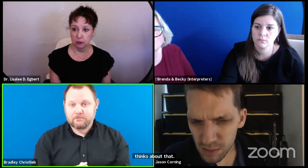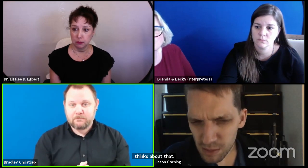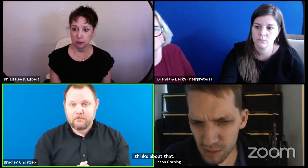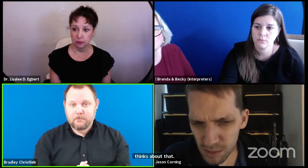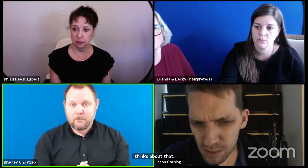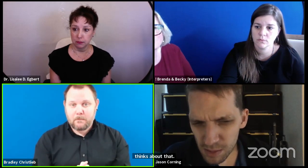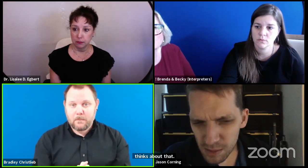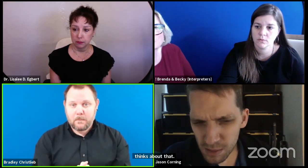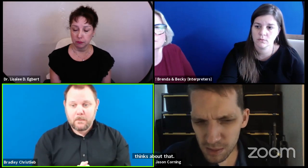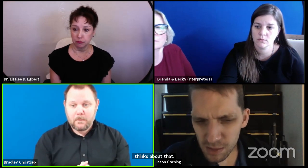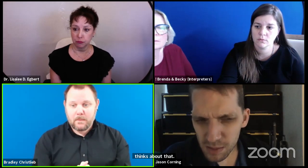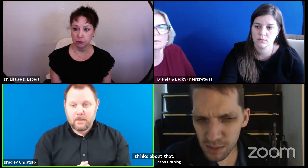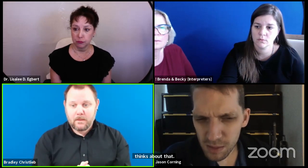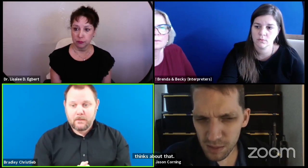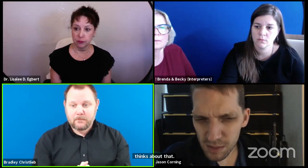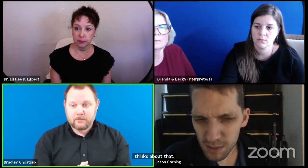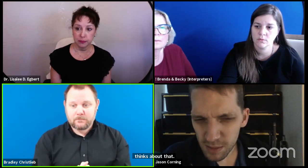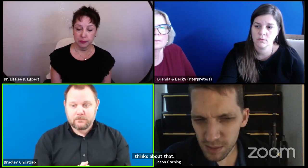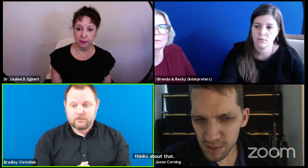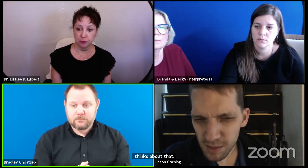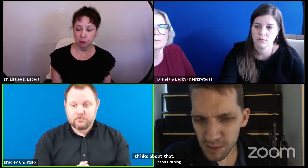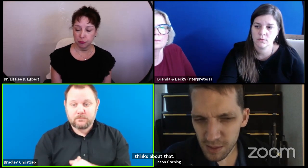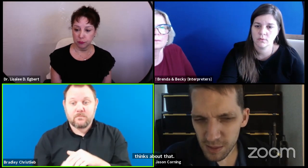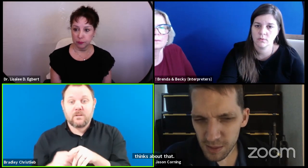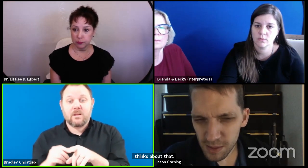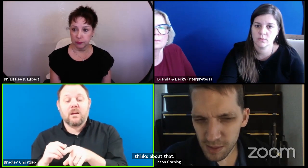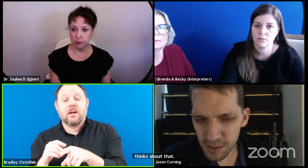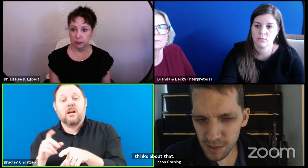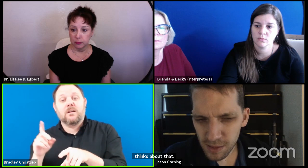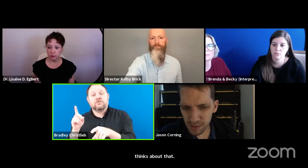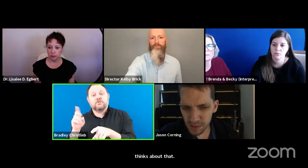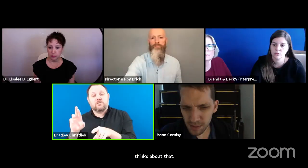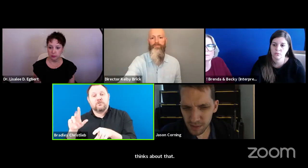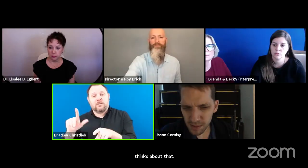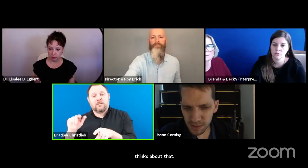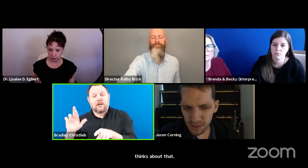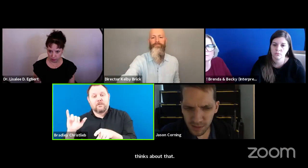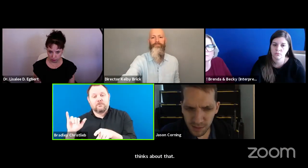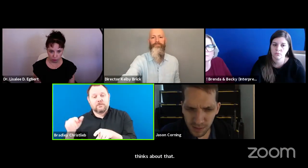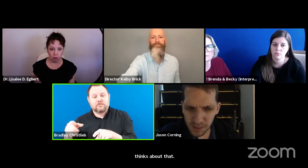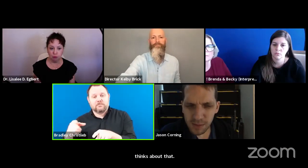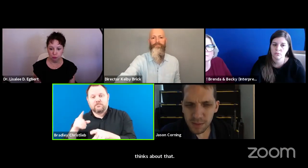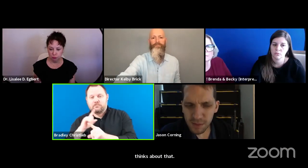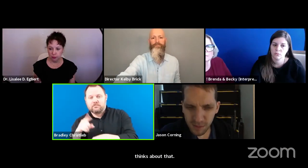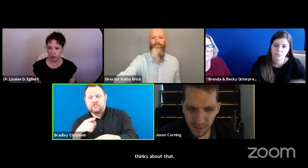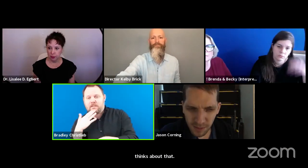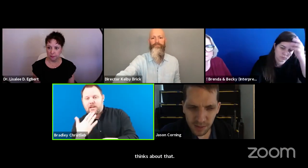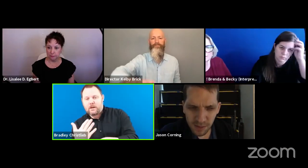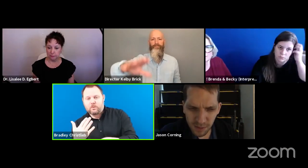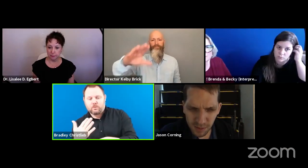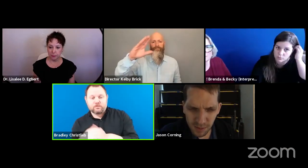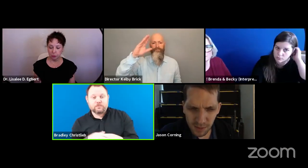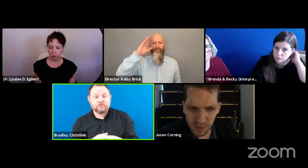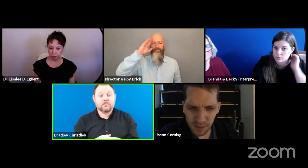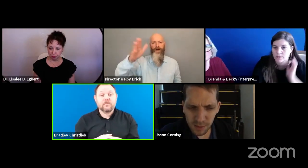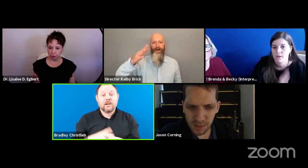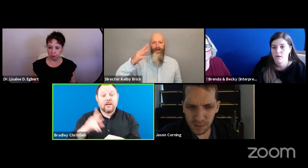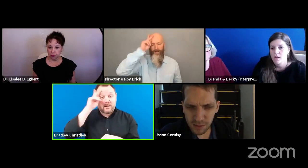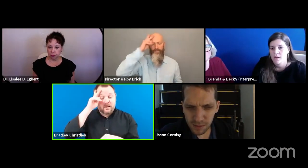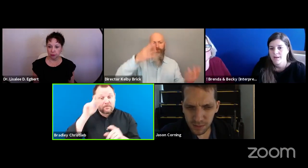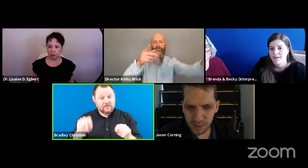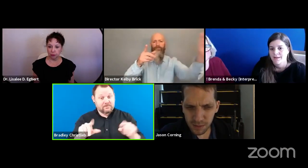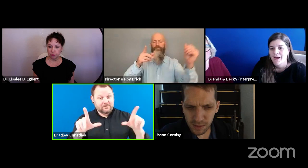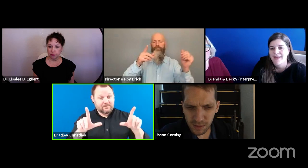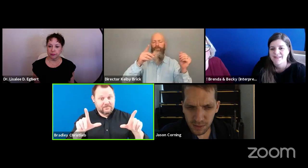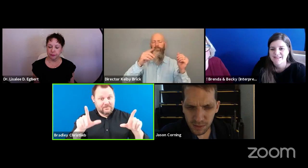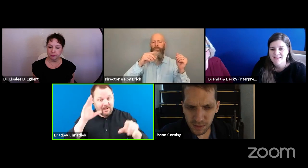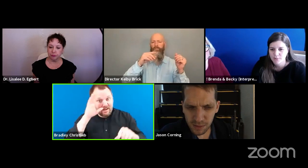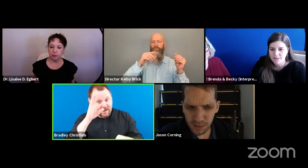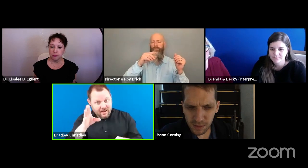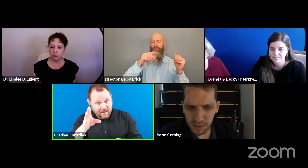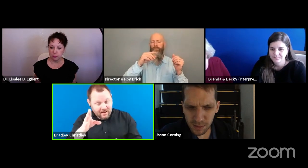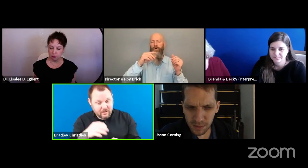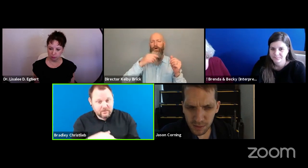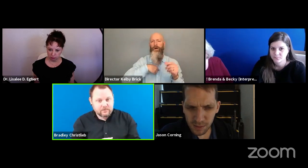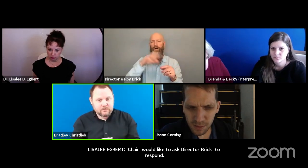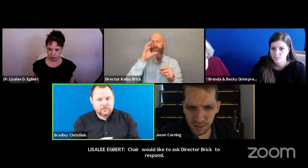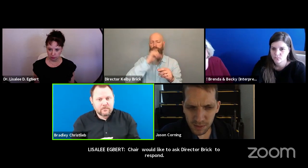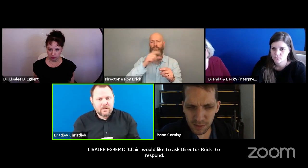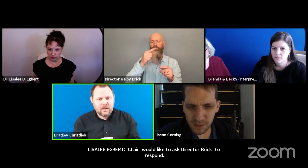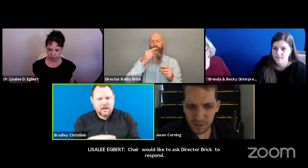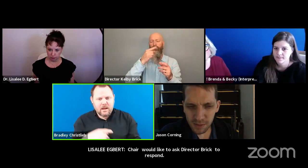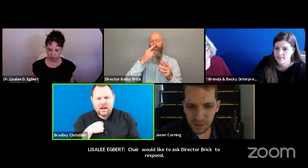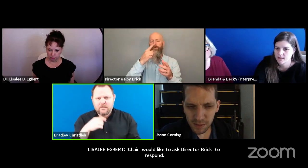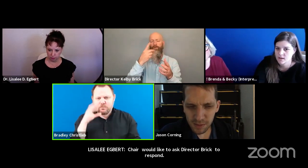Hi, this is Kelby.